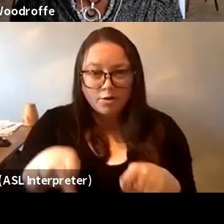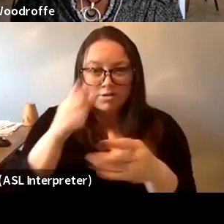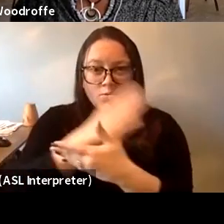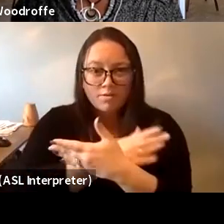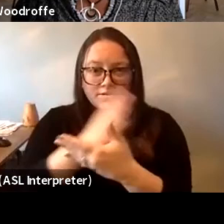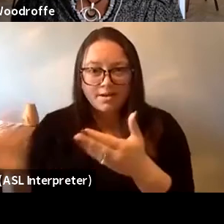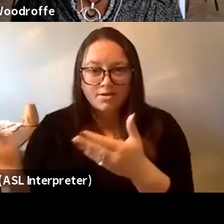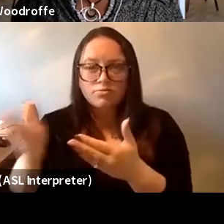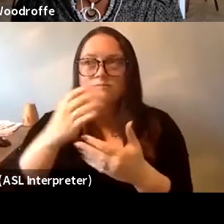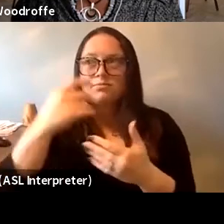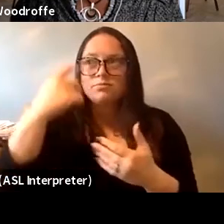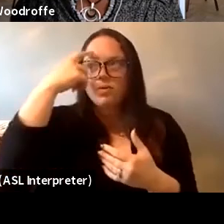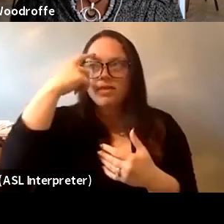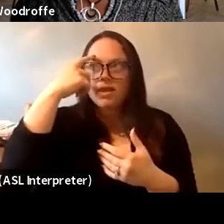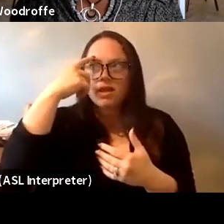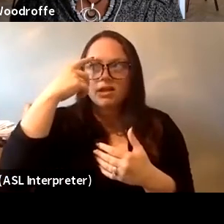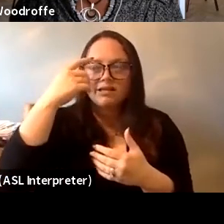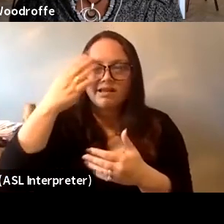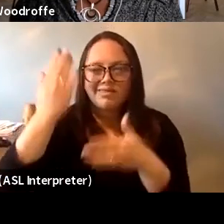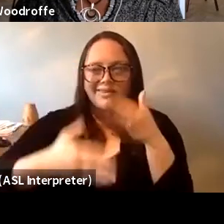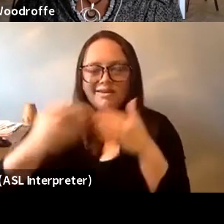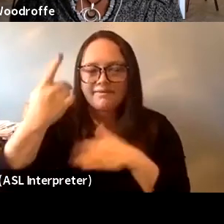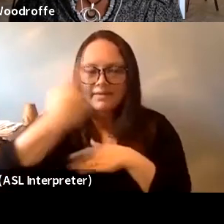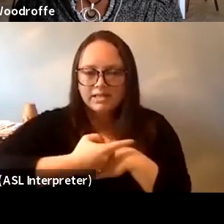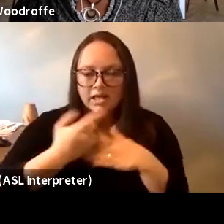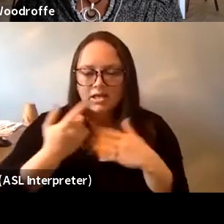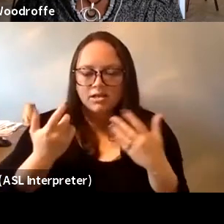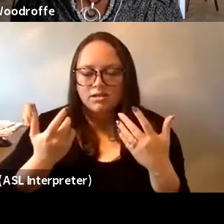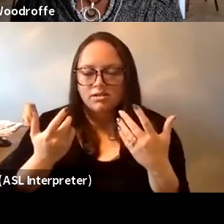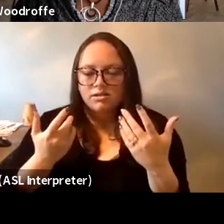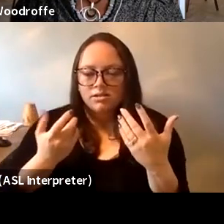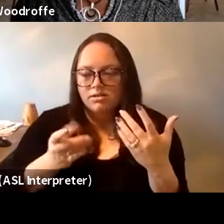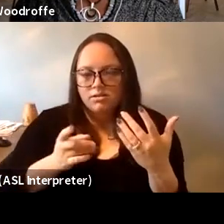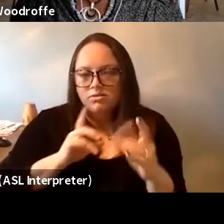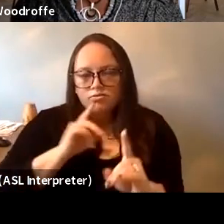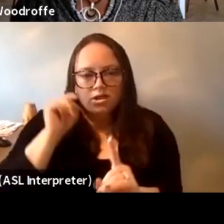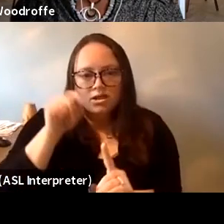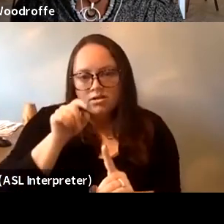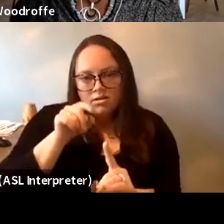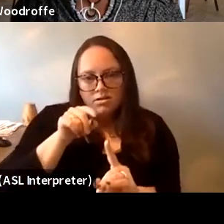end of the day, it's what Tasheka and Paul and Stella have